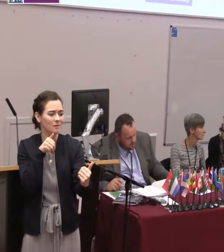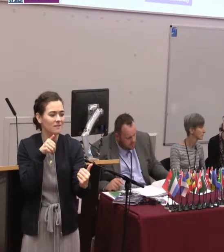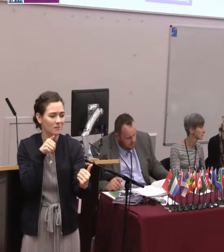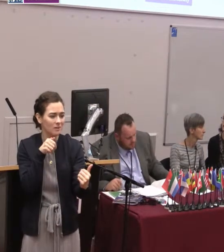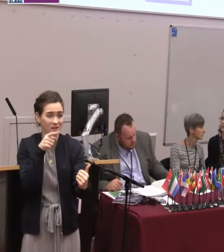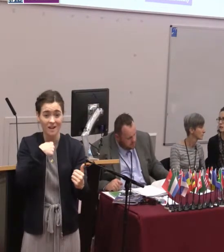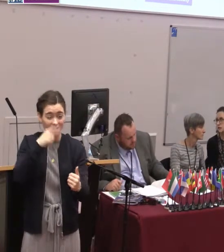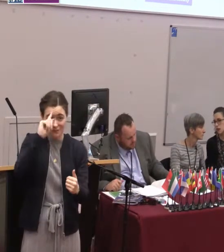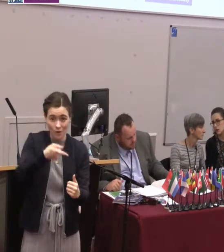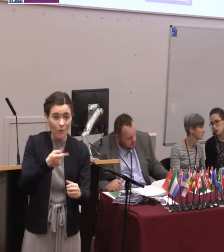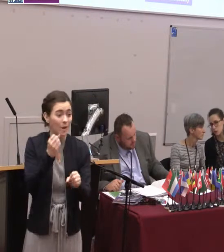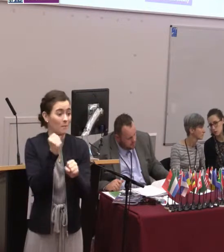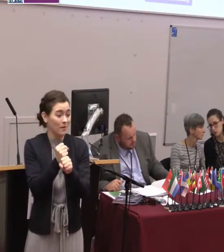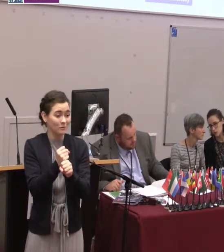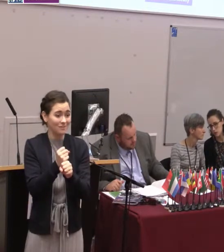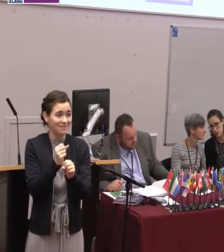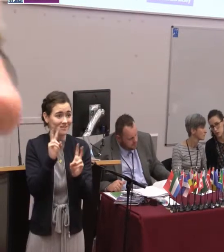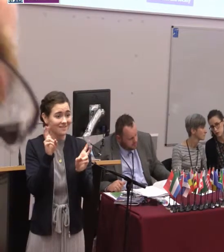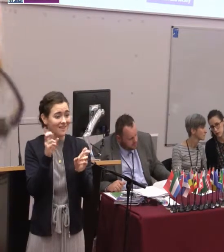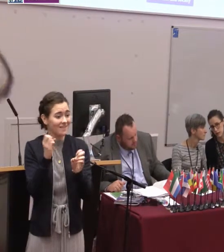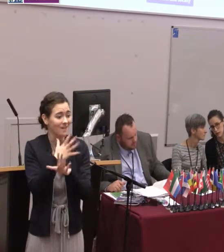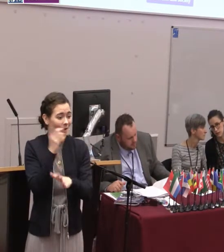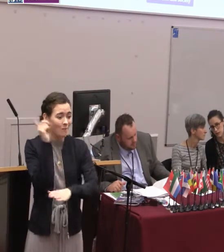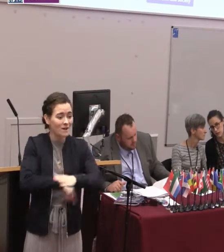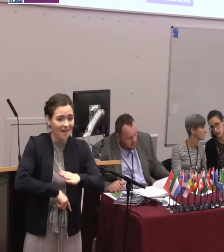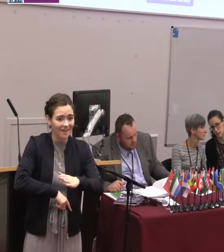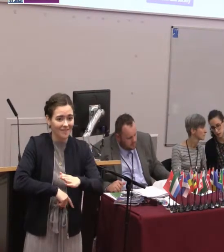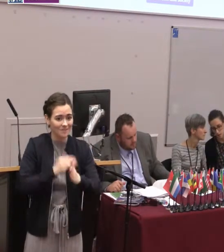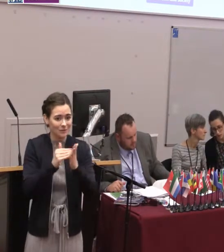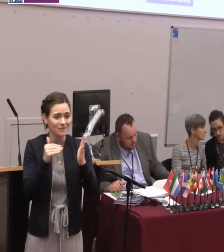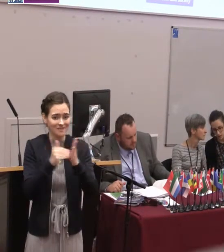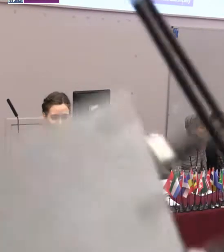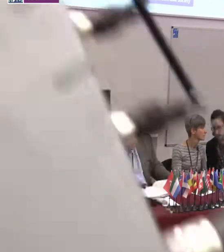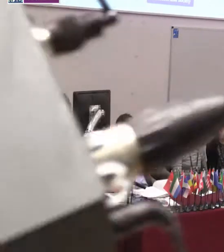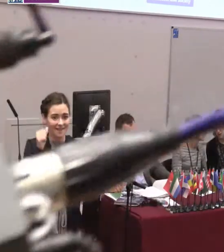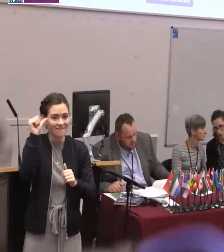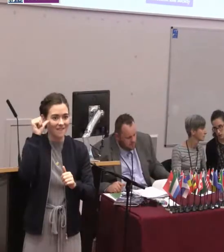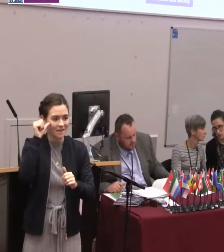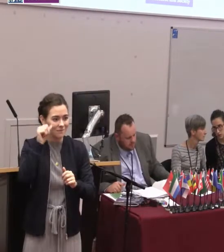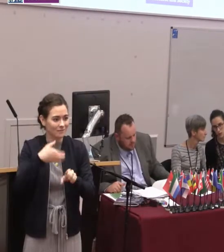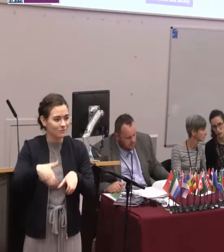I did not even know about the All Blacks, New Zealand's world famous rugby team.